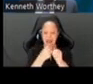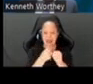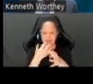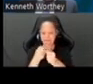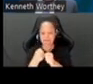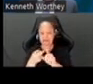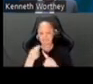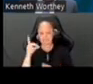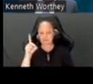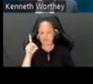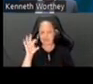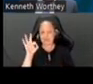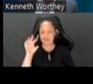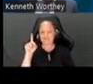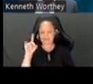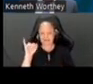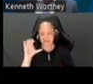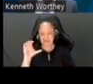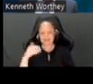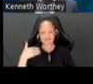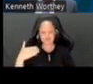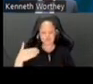regular updates from us as well.